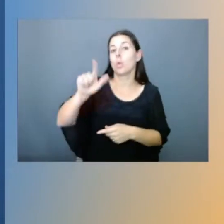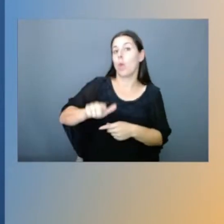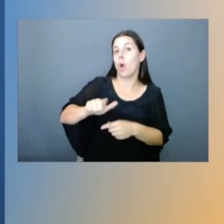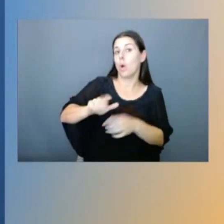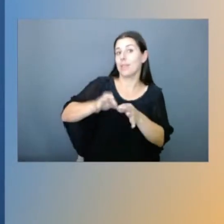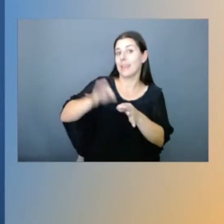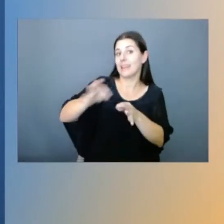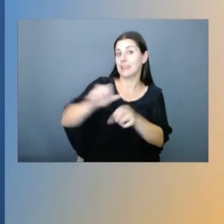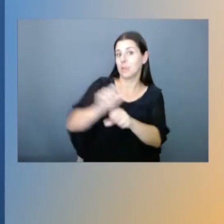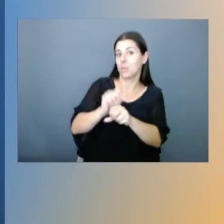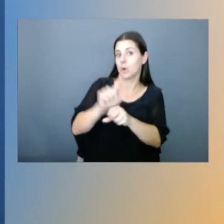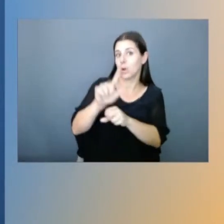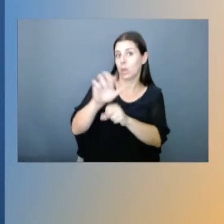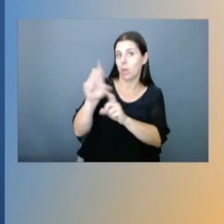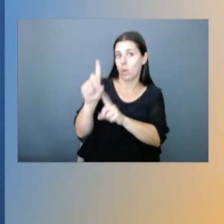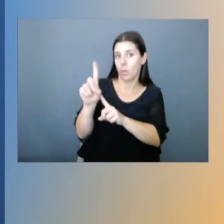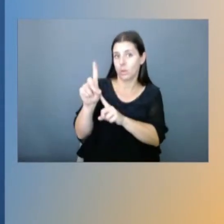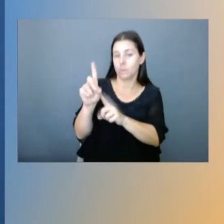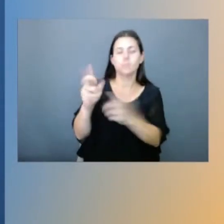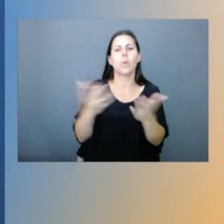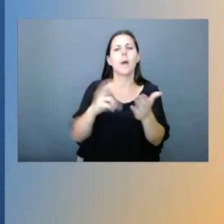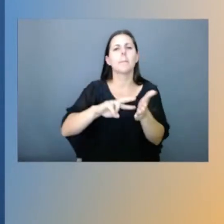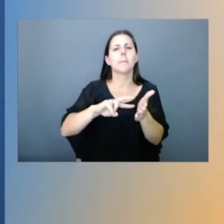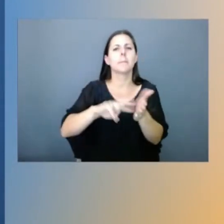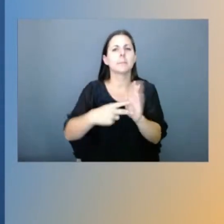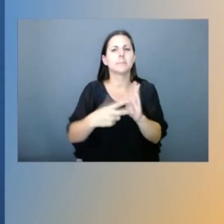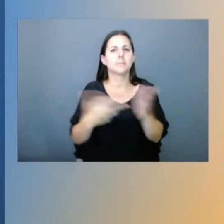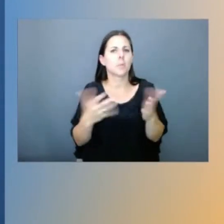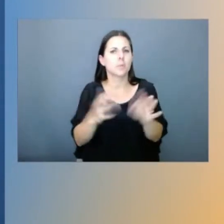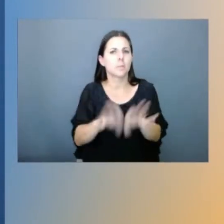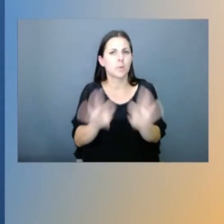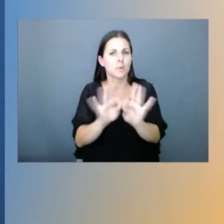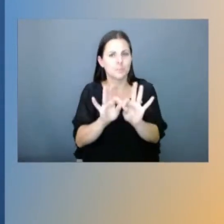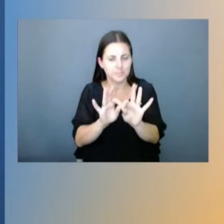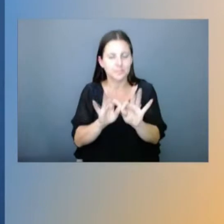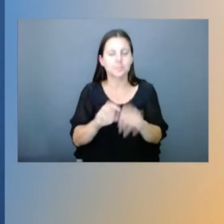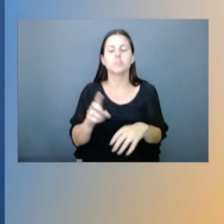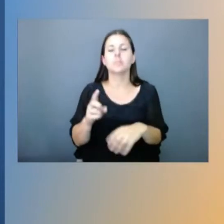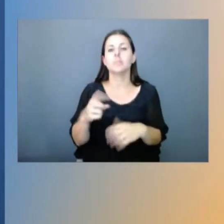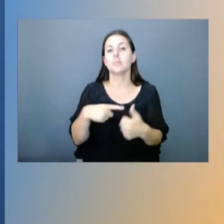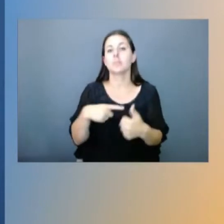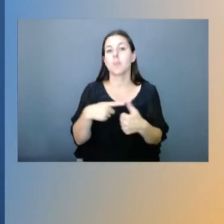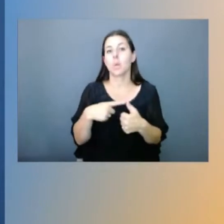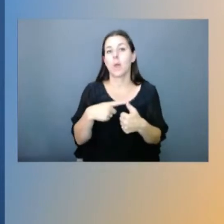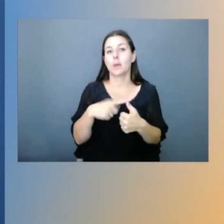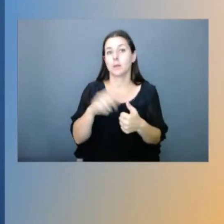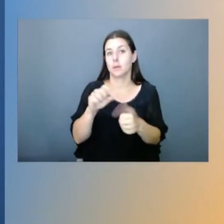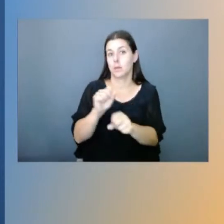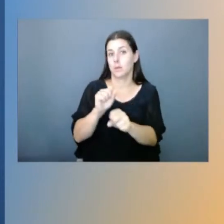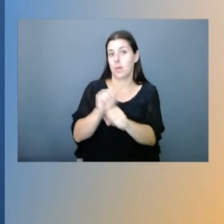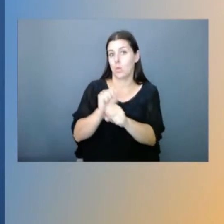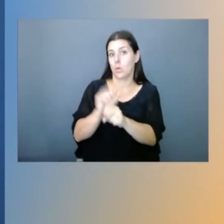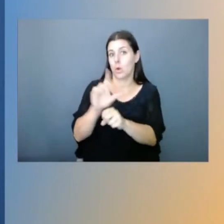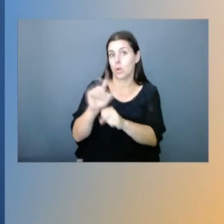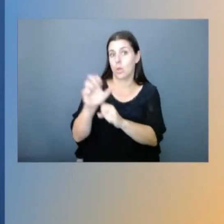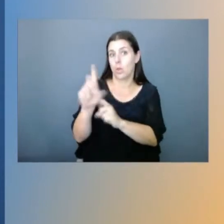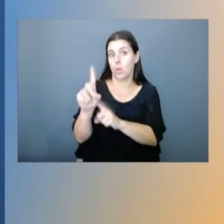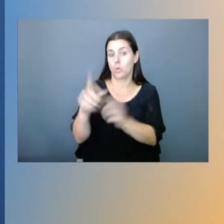which are really important, which utilize SSDs. One is that these workloads require a high amount of capacity